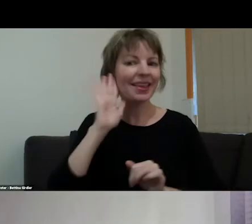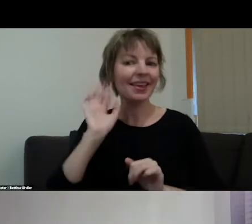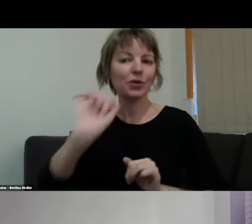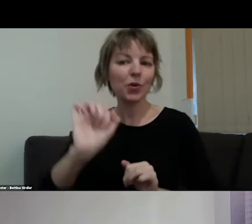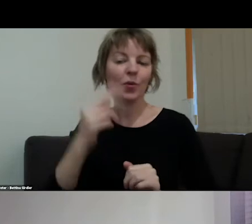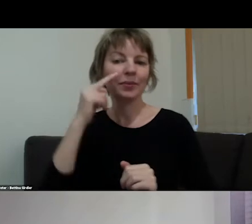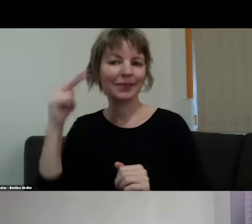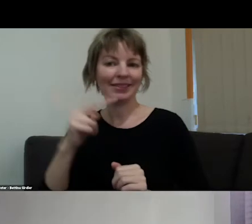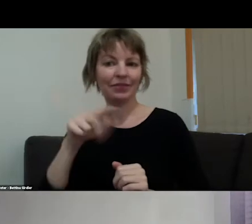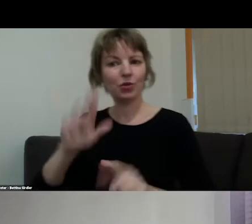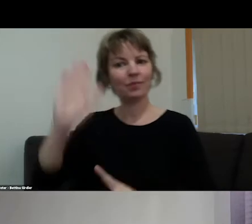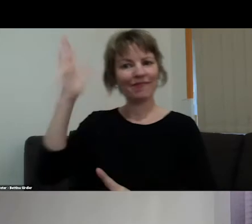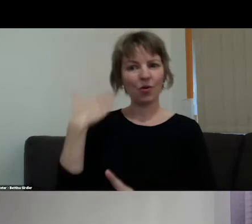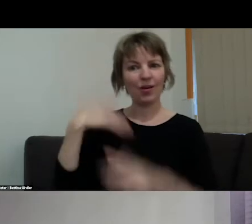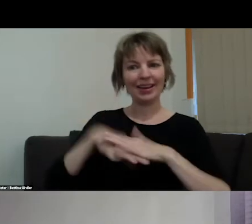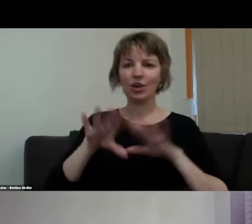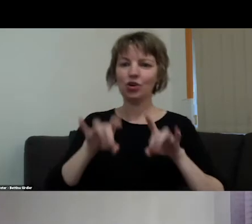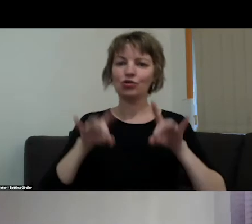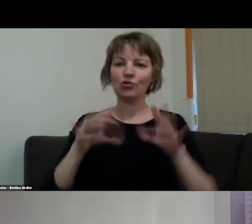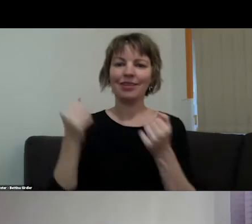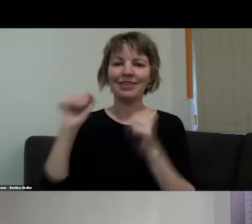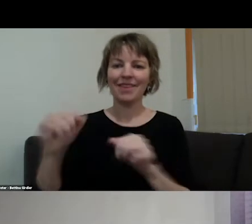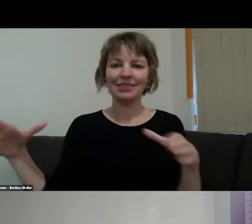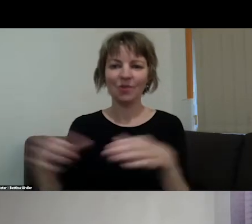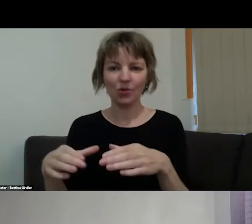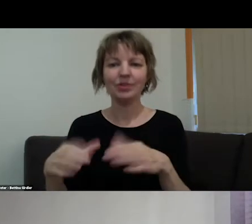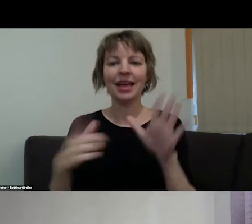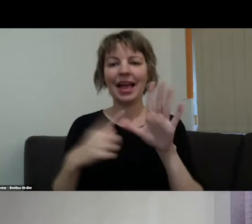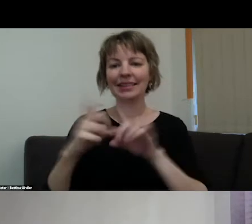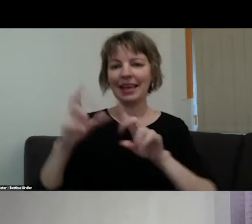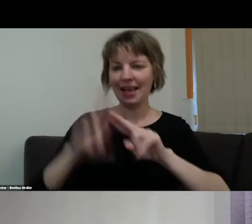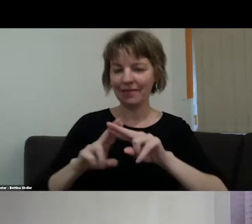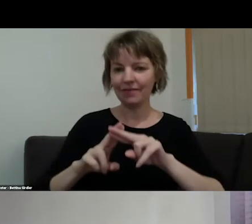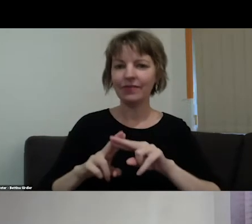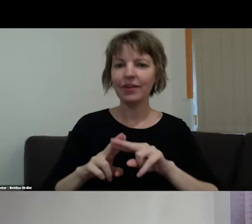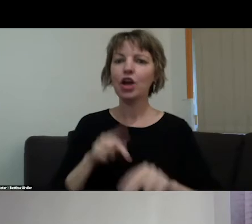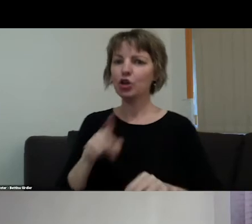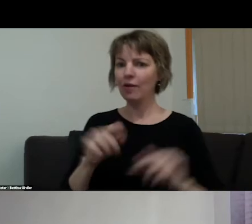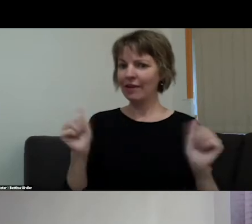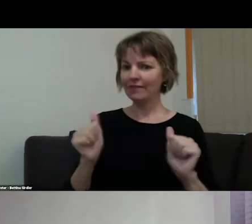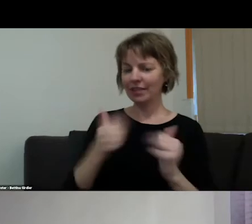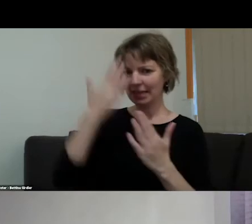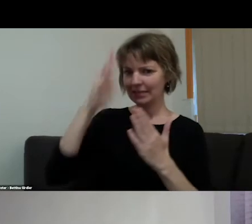You've been doing a lot of work to understand and deliver the benefit of creativity arts for trauma recovery, resilience and teamwork.